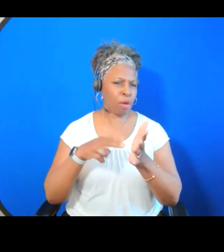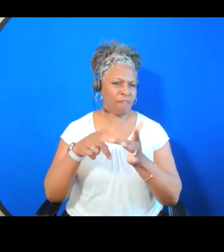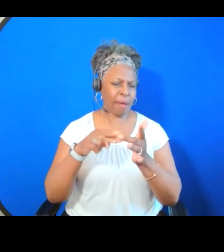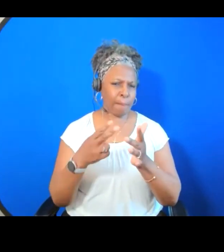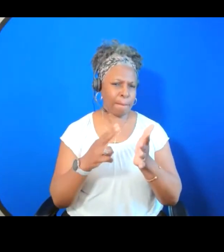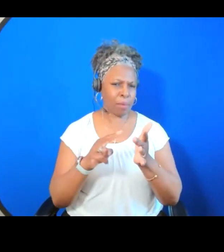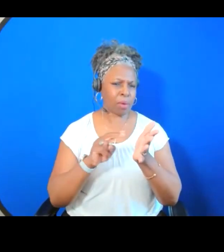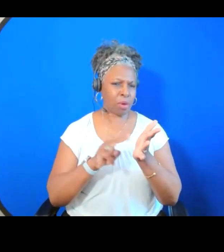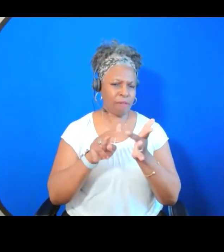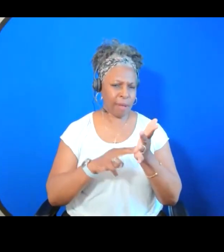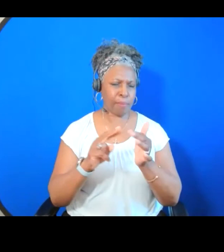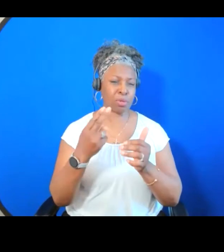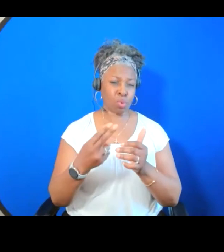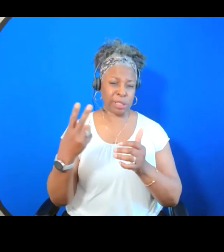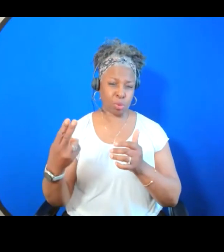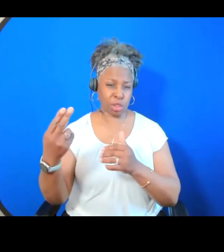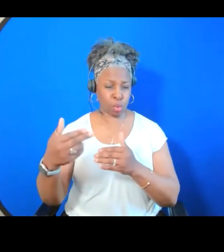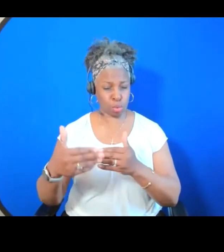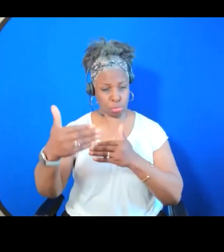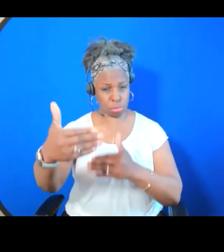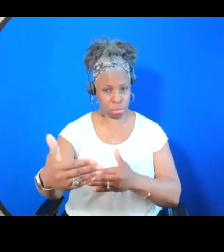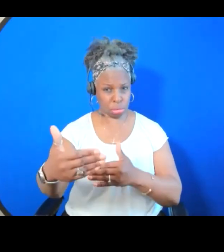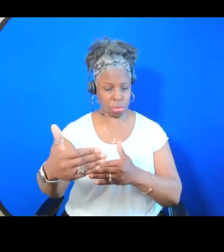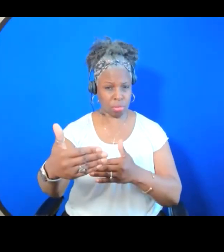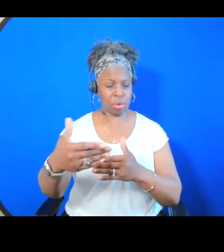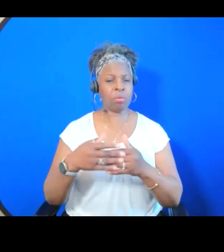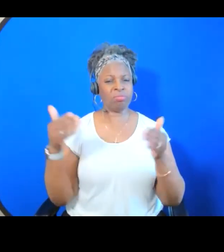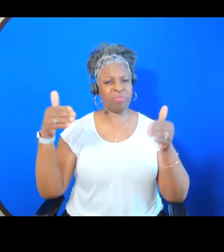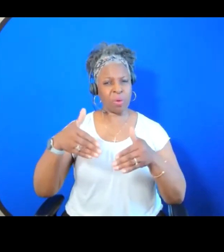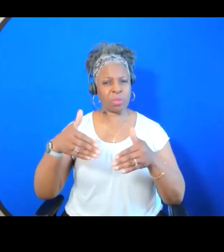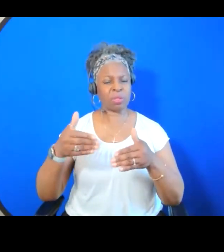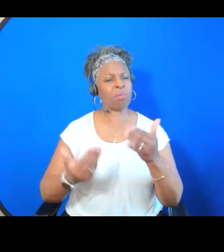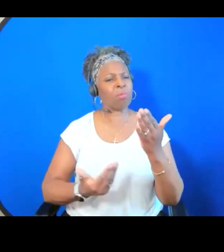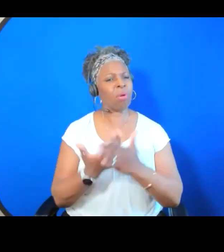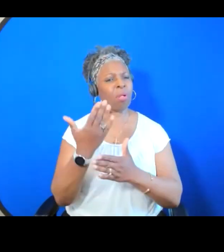at the intersection of contemporary art and culture, social practice and the public realm.